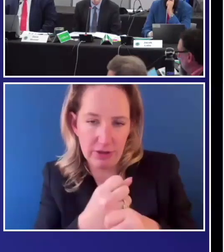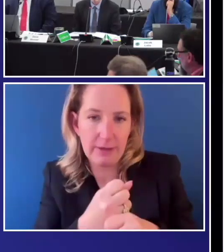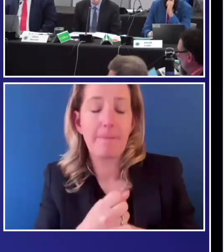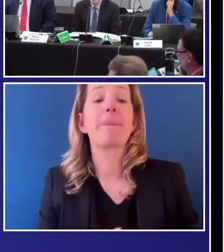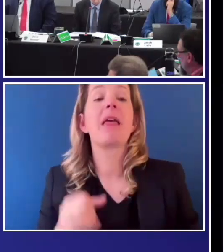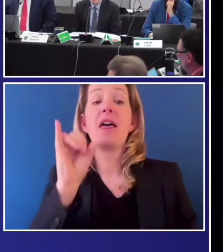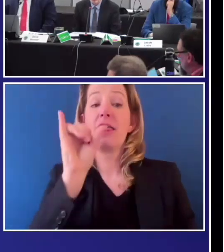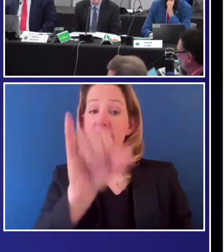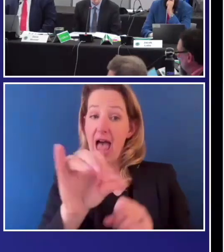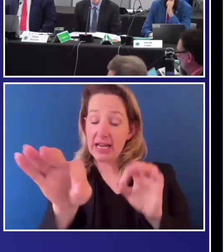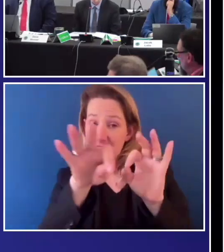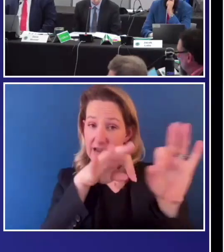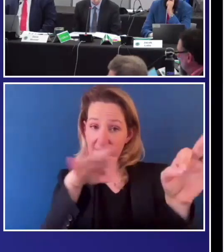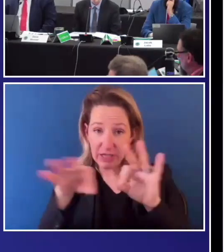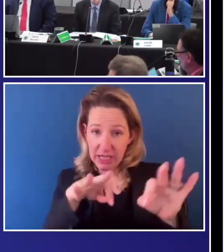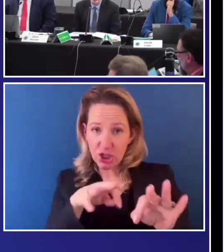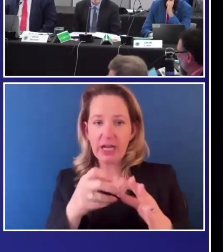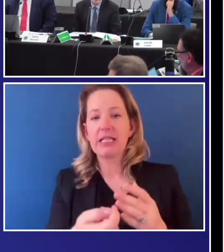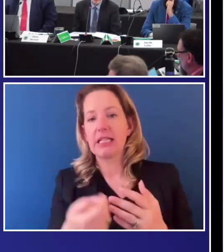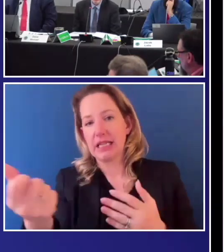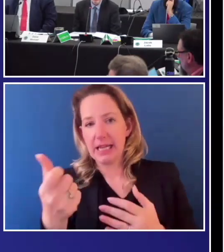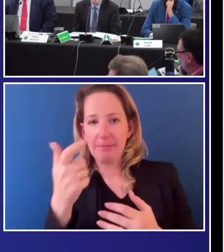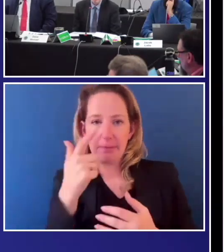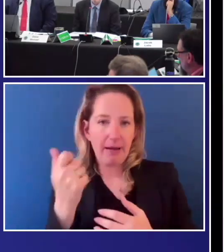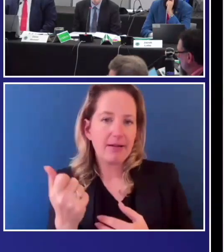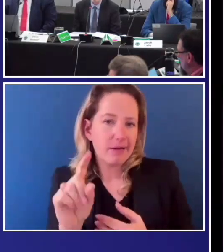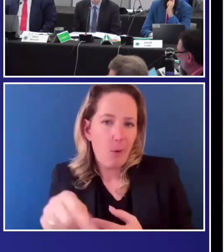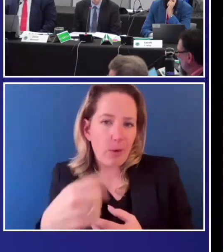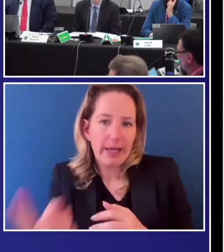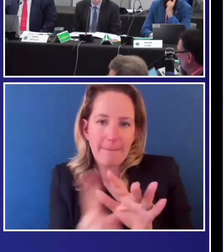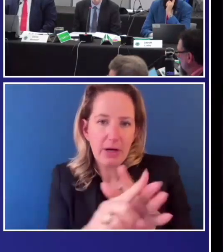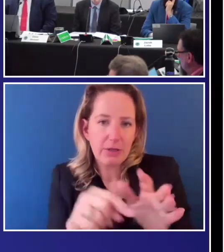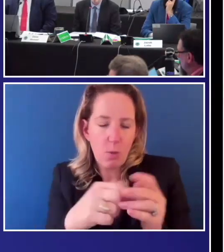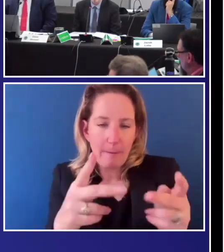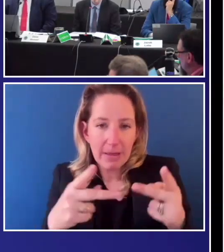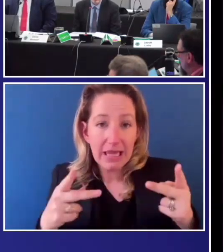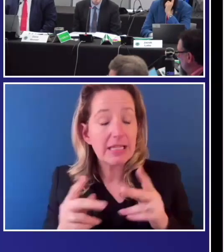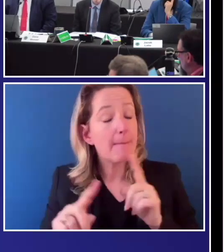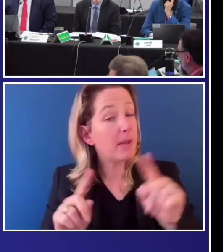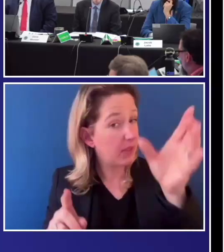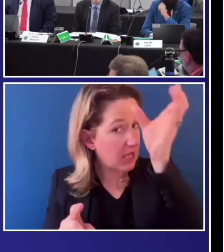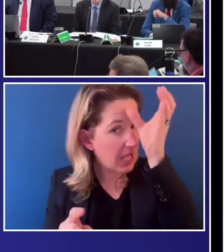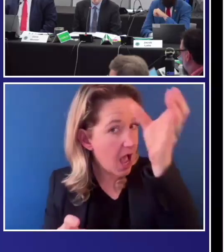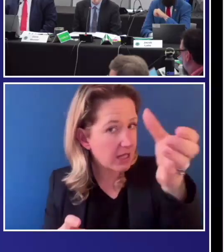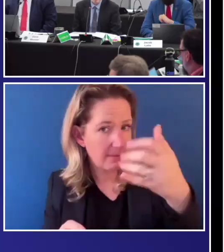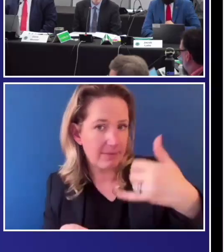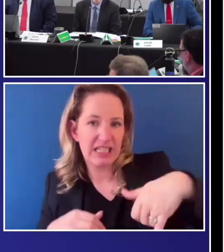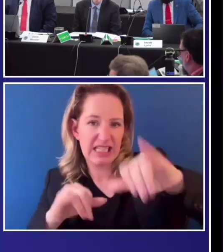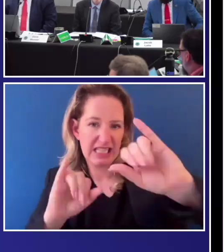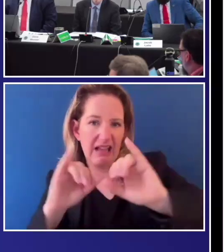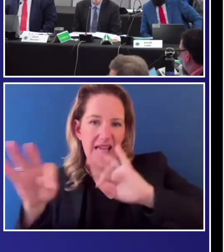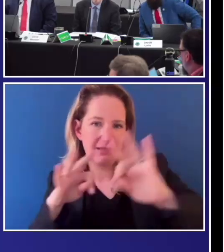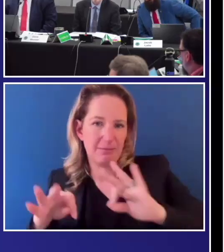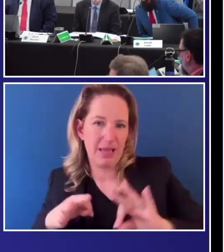definition because it only appears in one place, the concept is still explained in that section, and we'll get to it later on